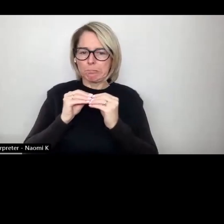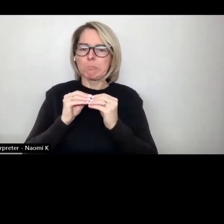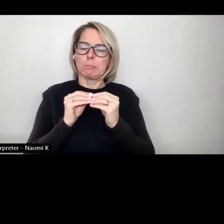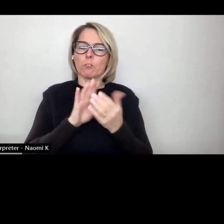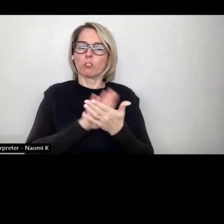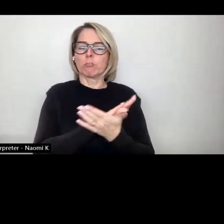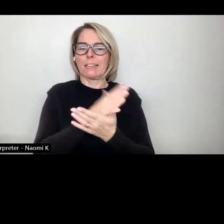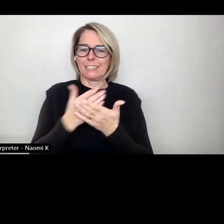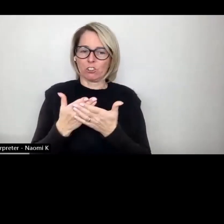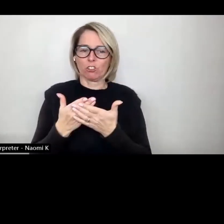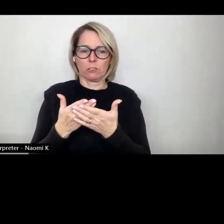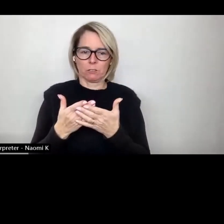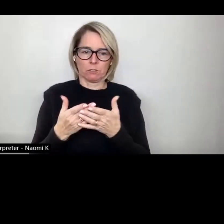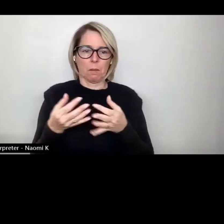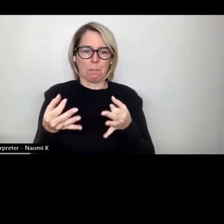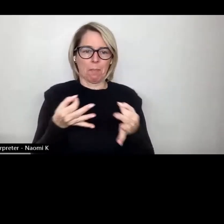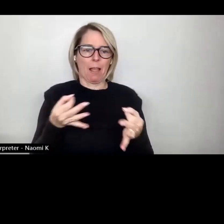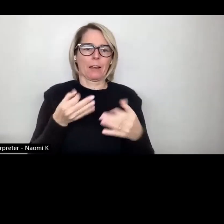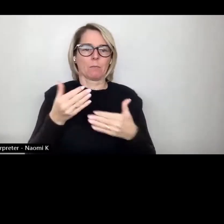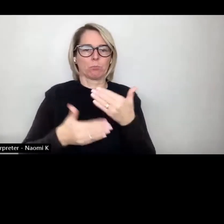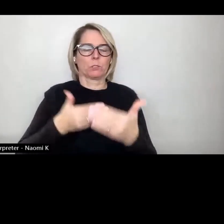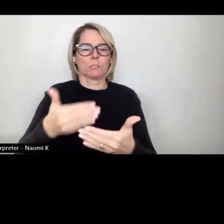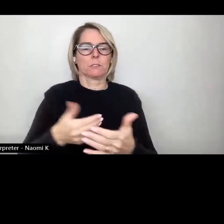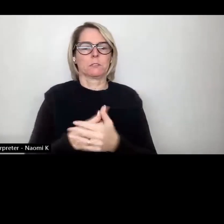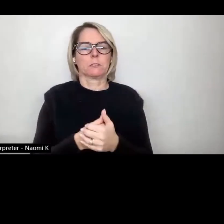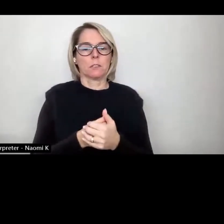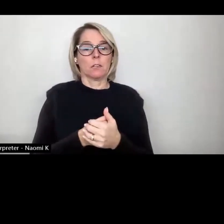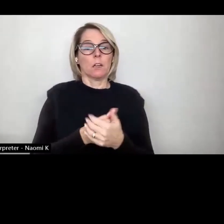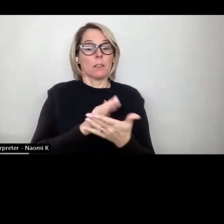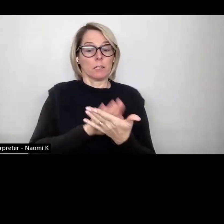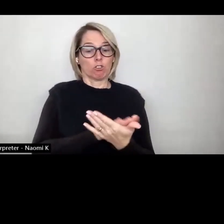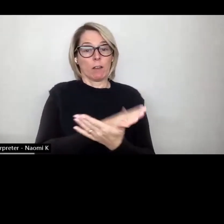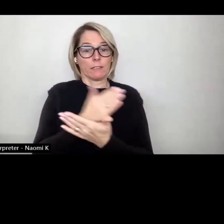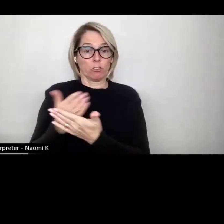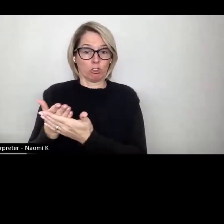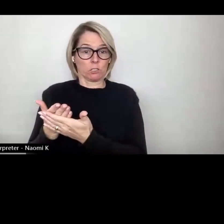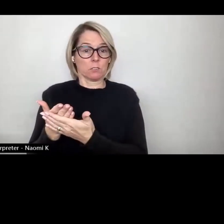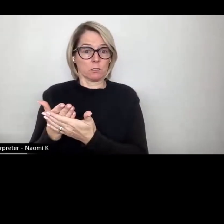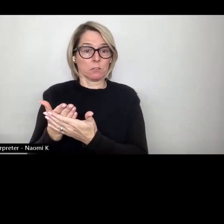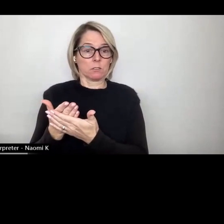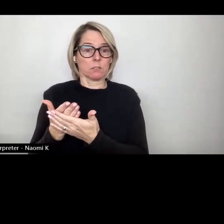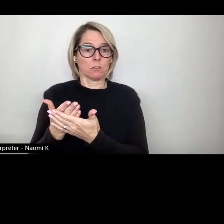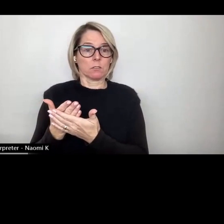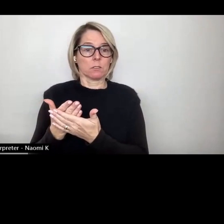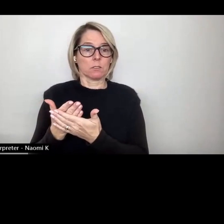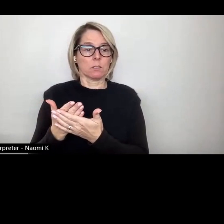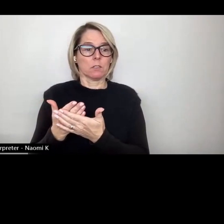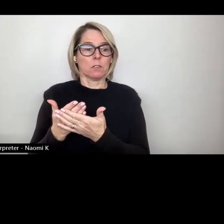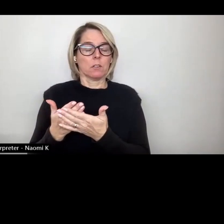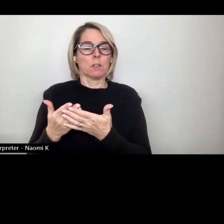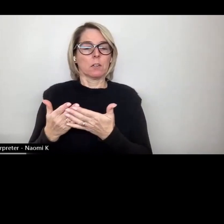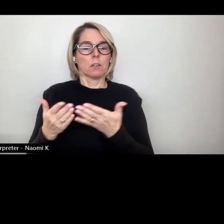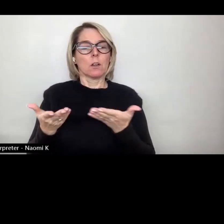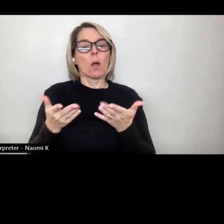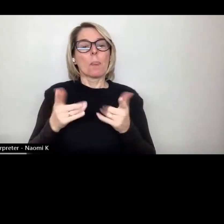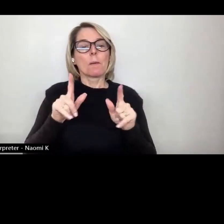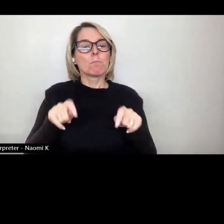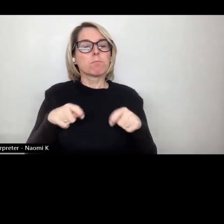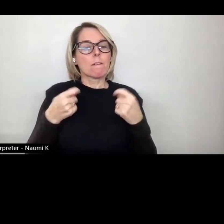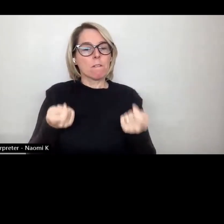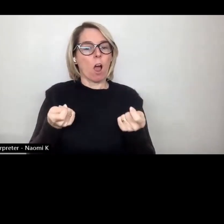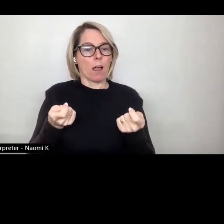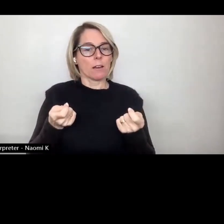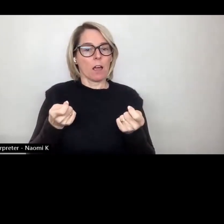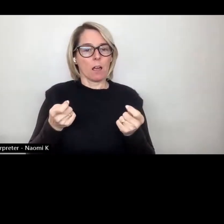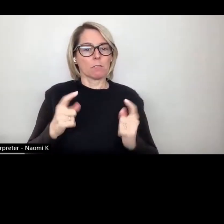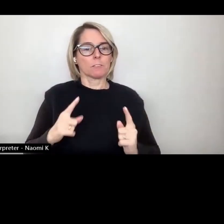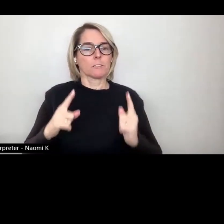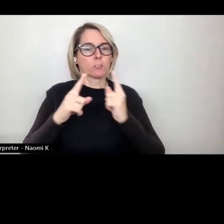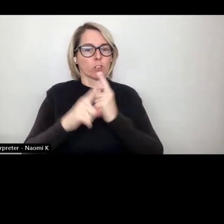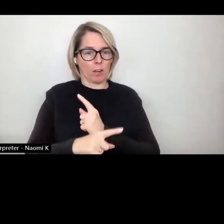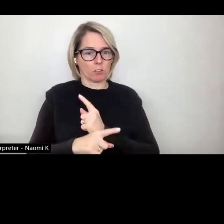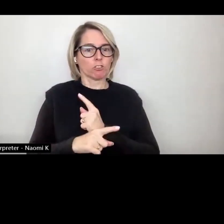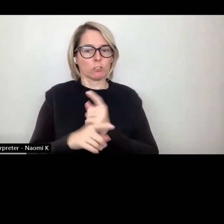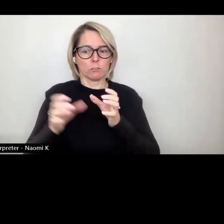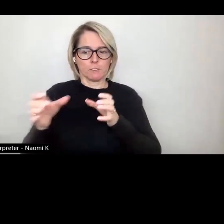The intention is that transition in service areas where the provider is changing is as smooth as possible from the carer's perspective